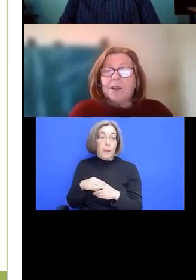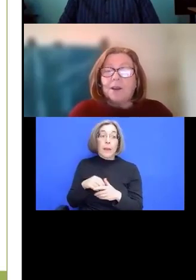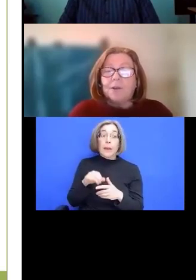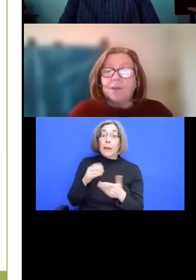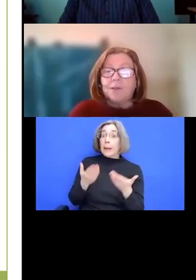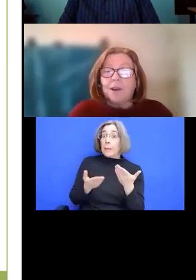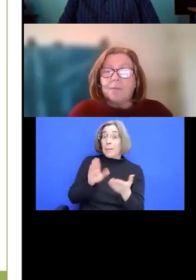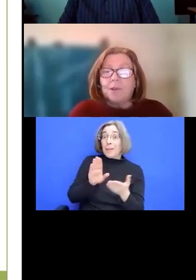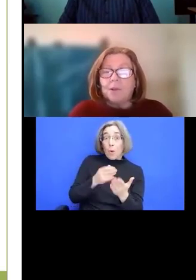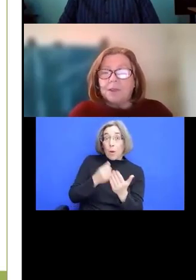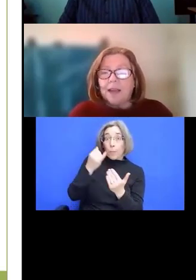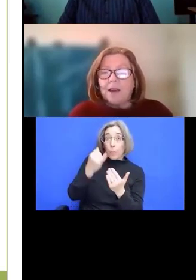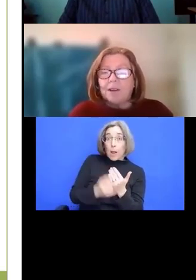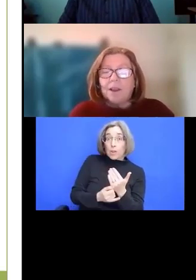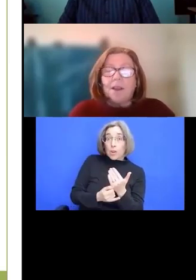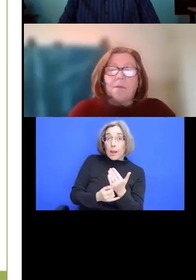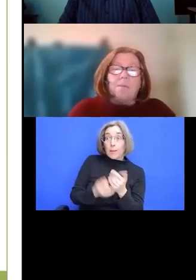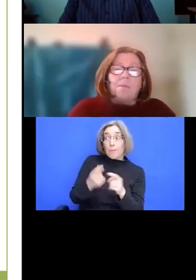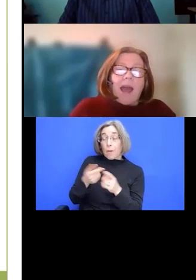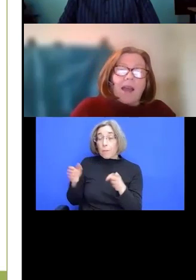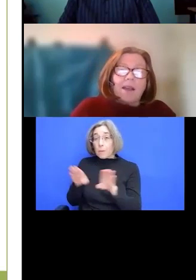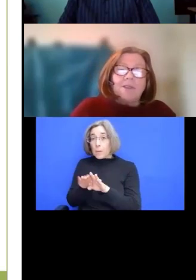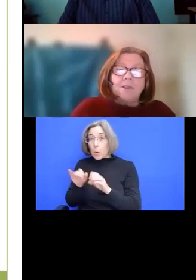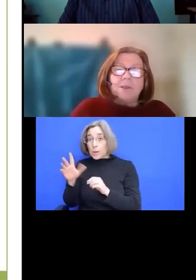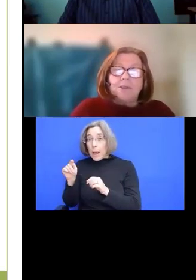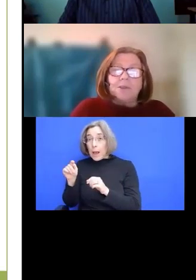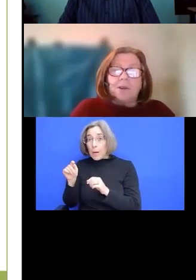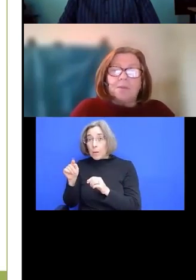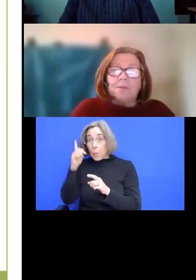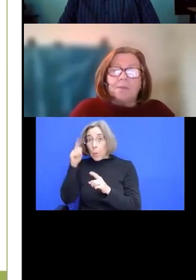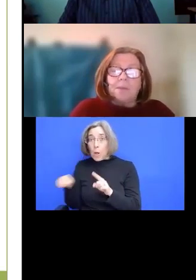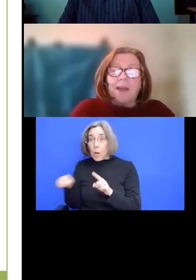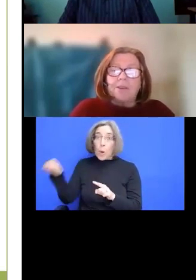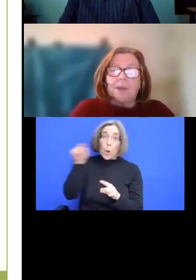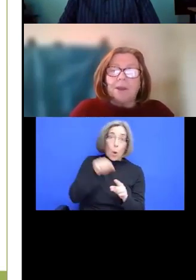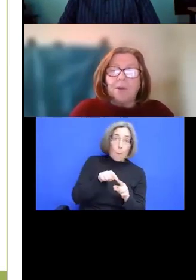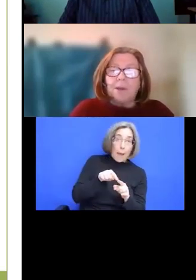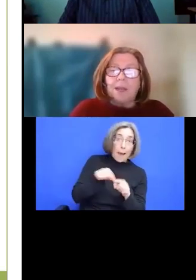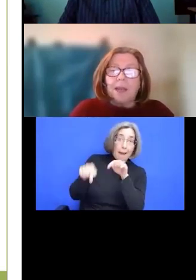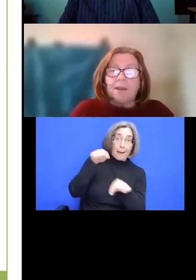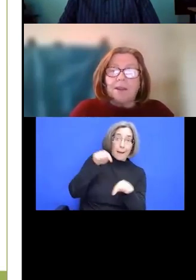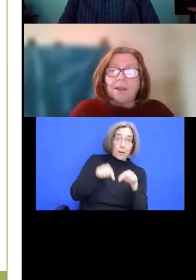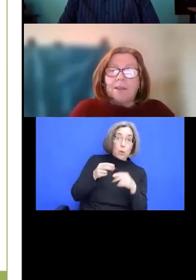goes from close out back to interim, back to being open again,